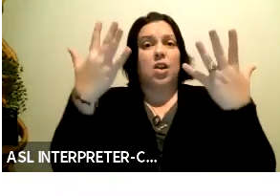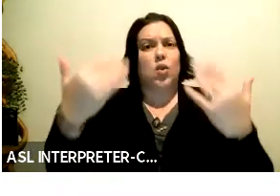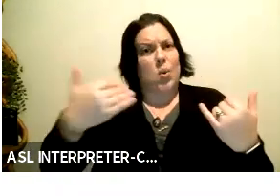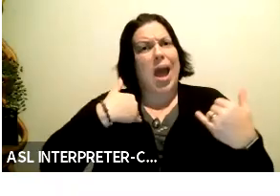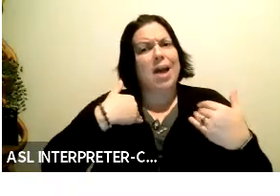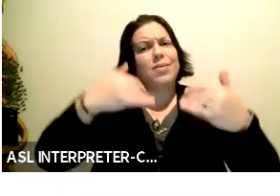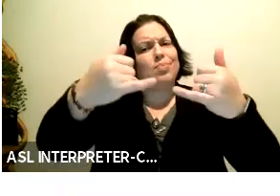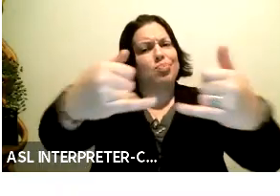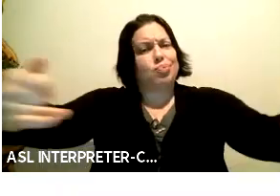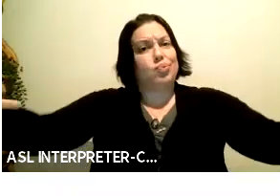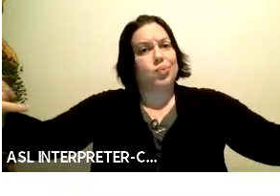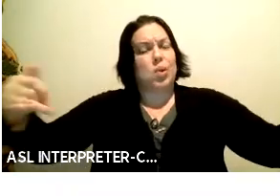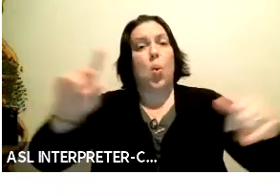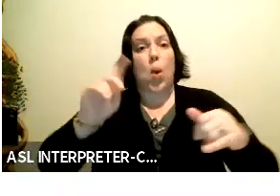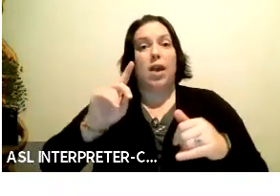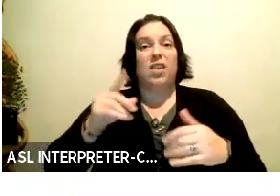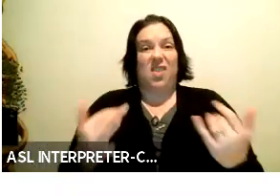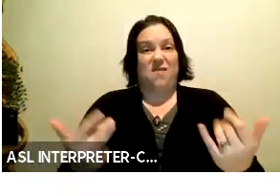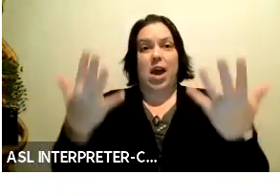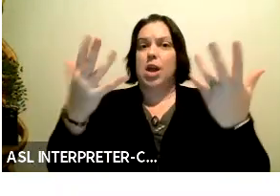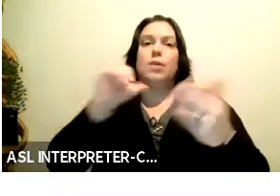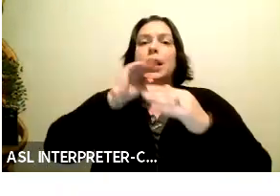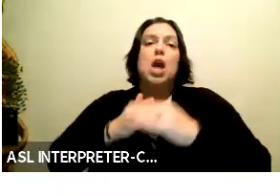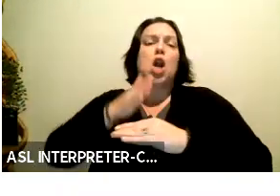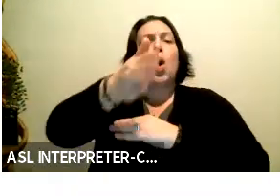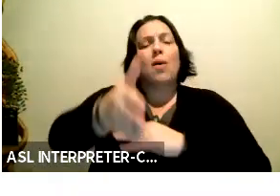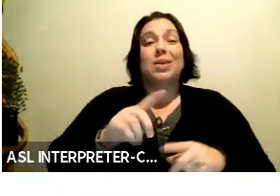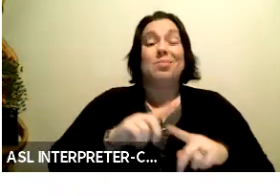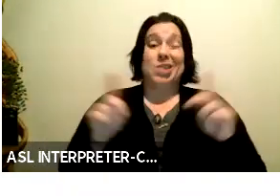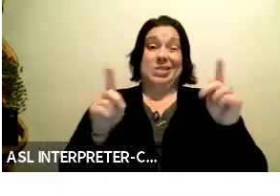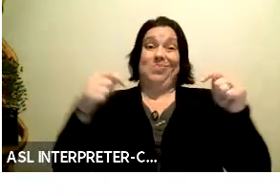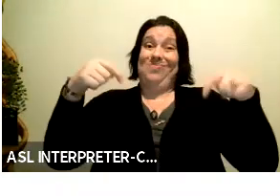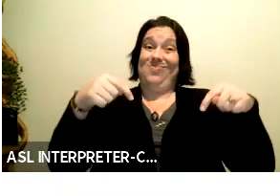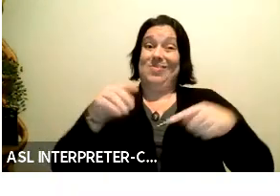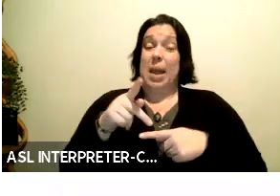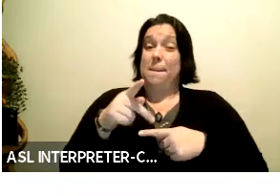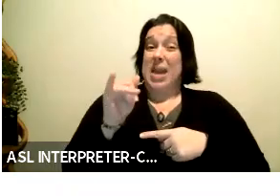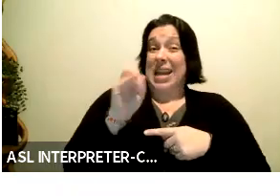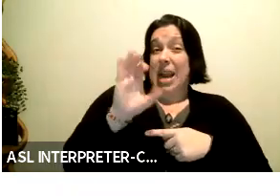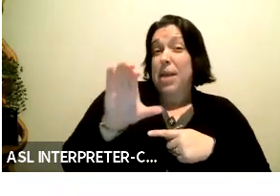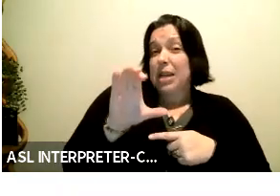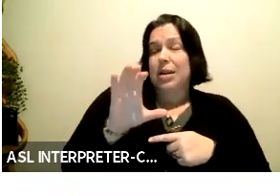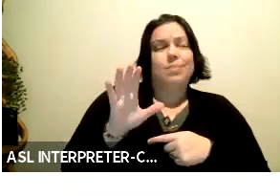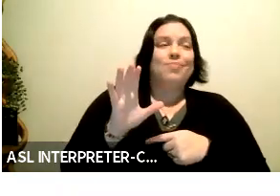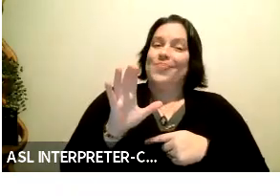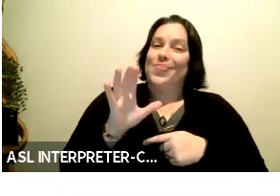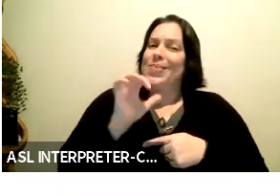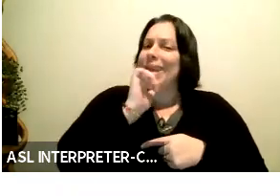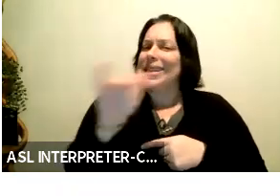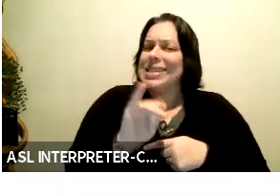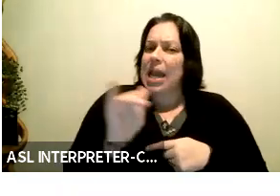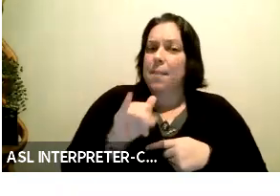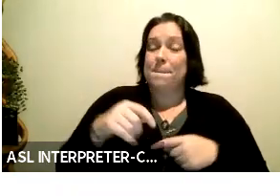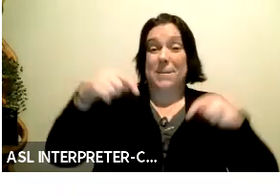it sort of stays in one place. And that may still work like this. This disaster bull eyed public